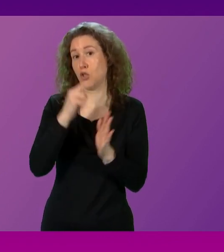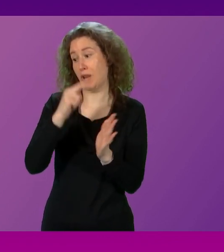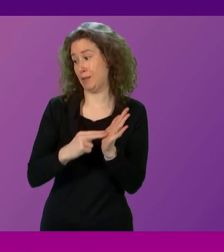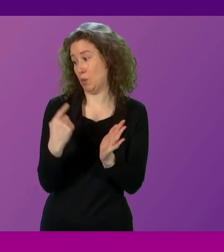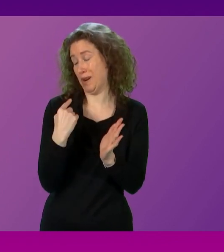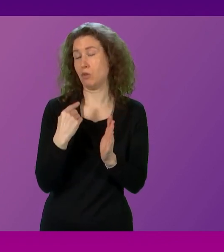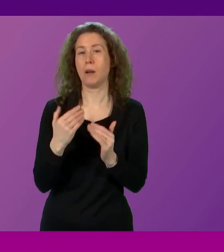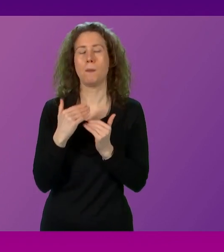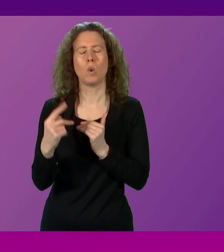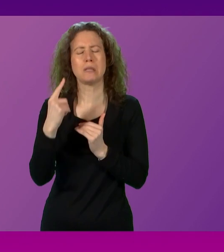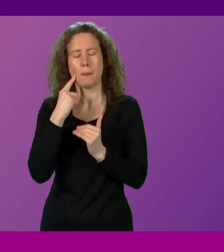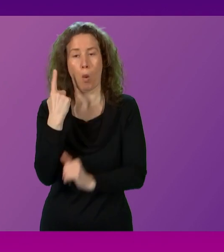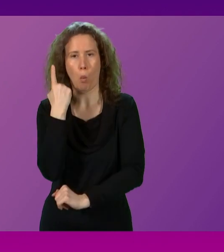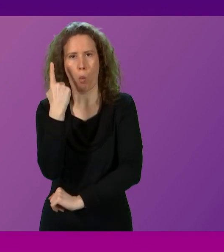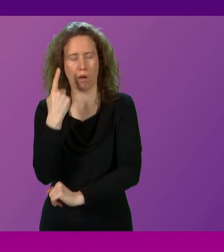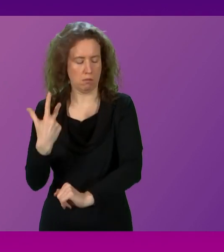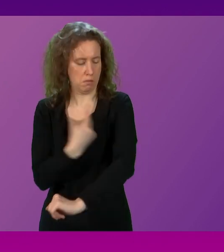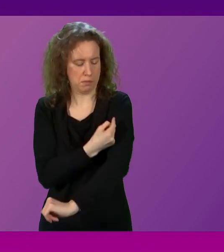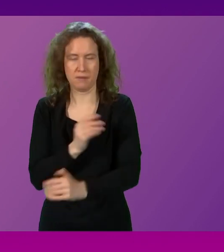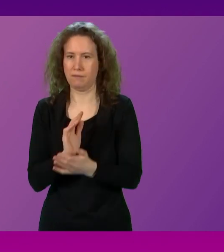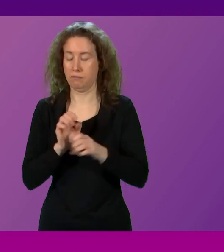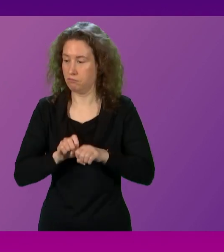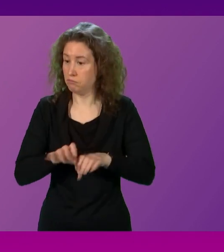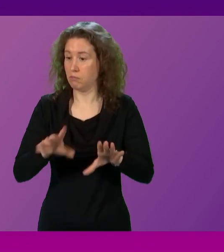one-dose schedule was introduced for all eligible girls aged up to their